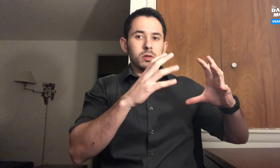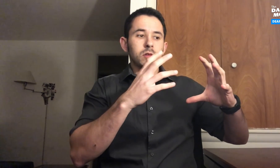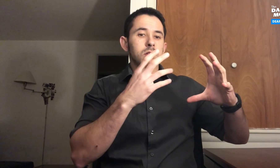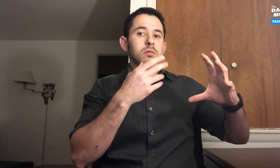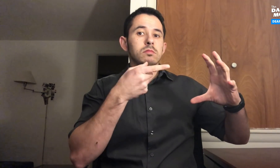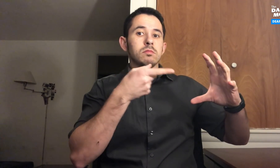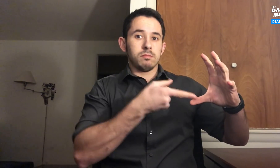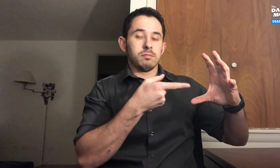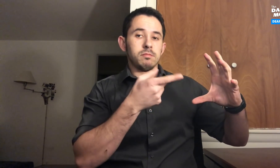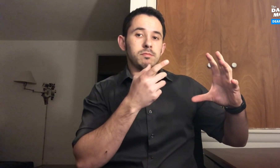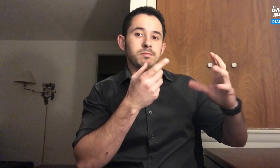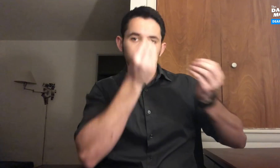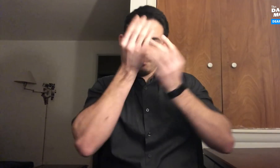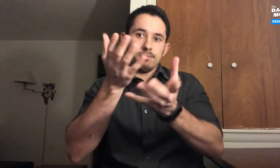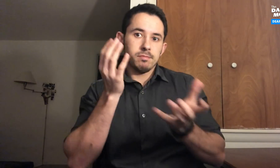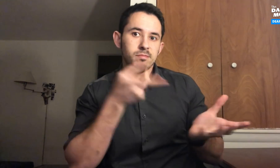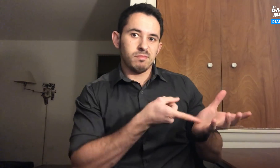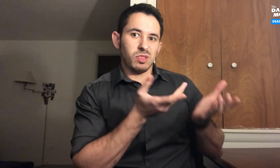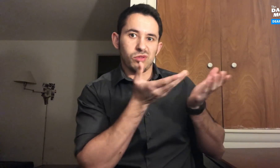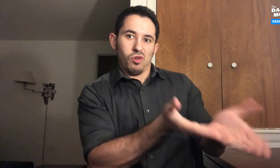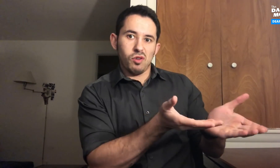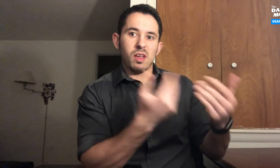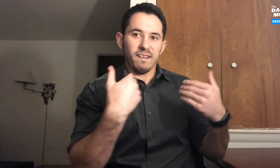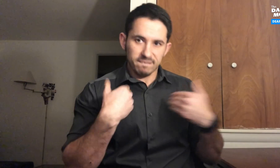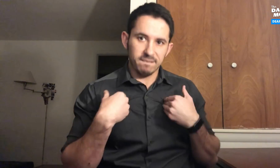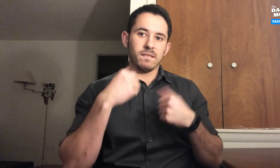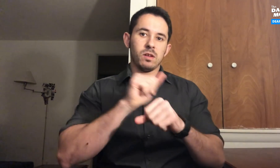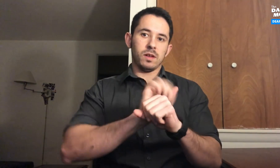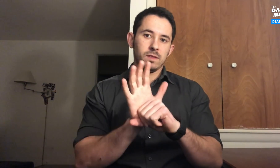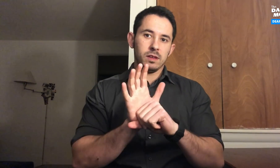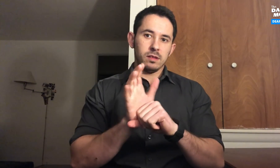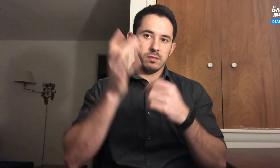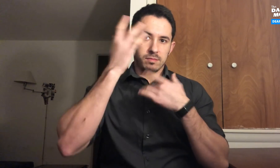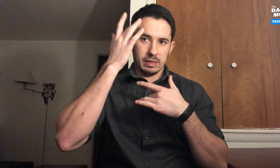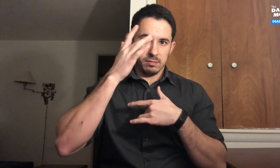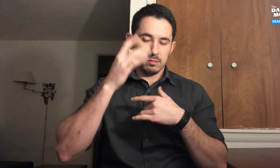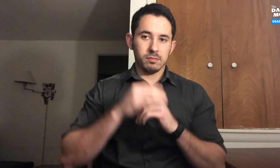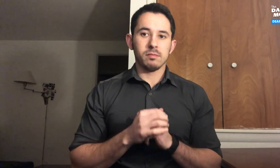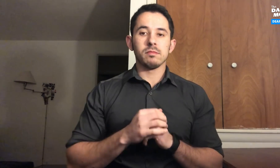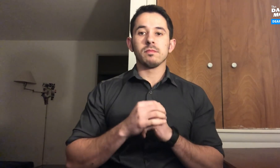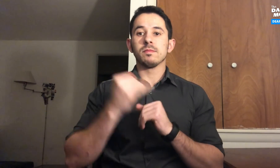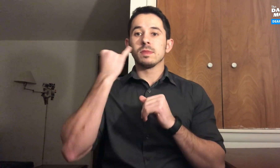and that tells you whether the coronavirus is there or not.